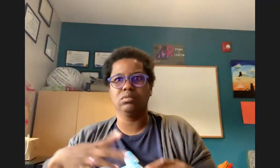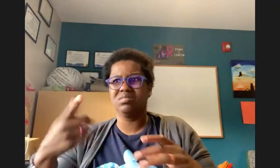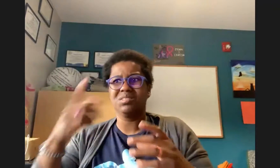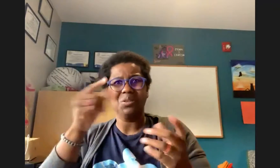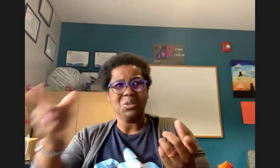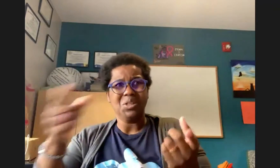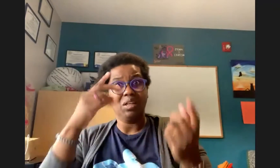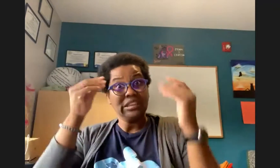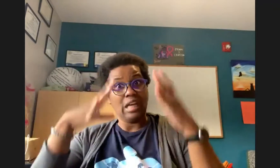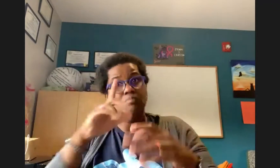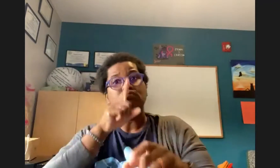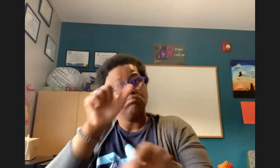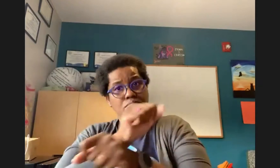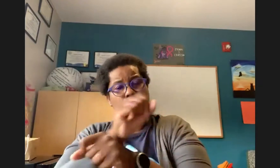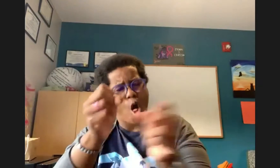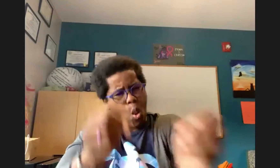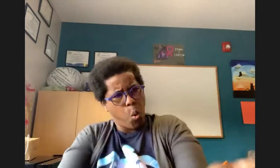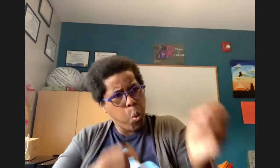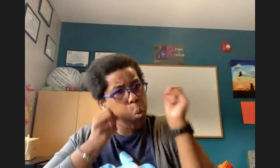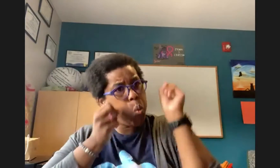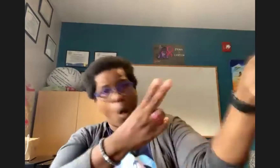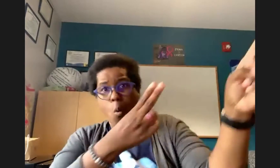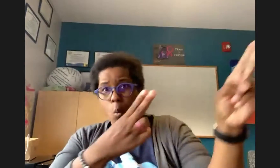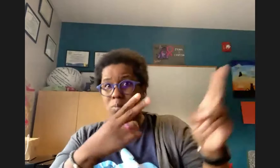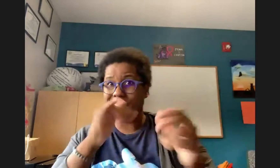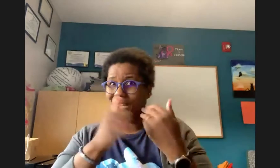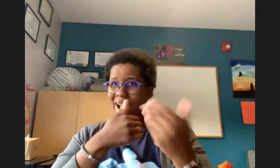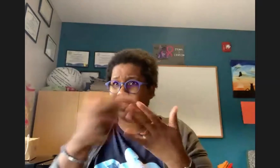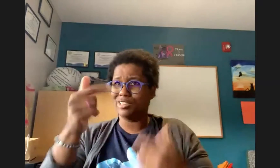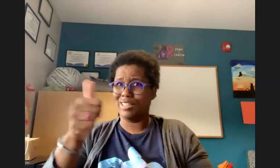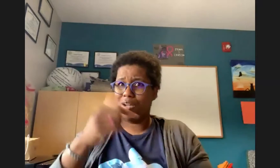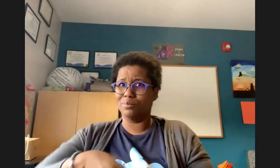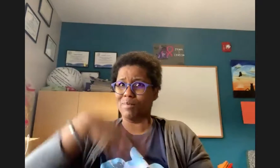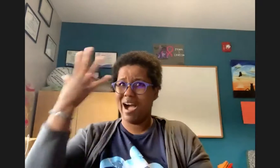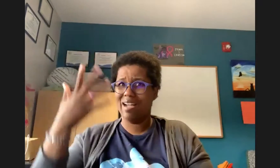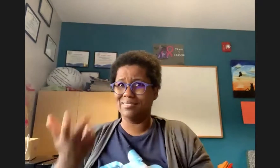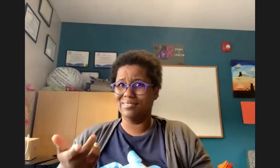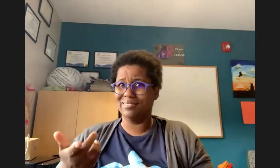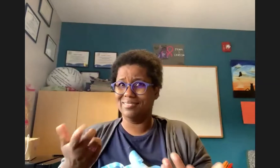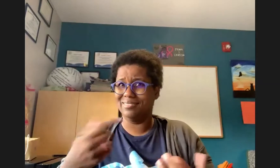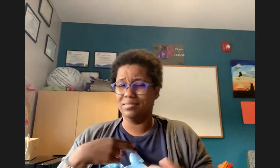I was shocked. She picked up the content and threw it right in front of their face.